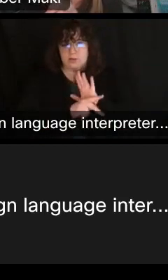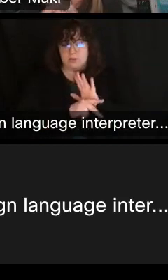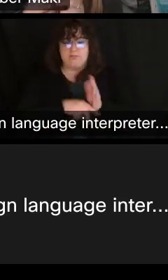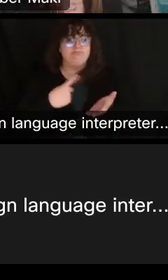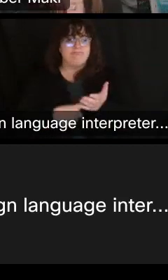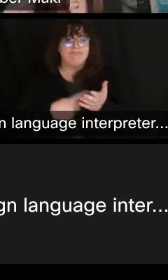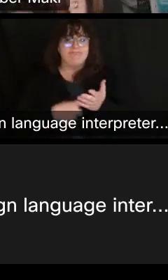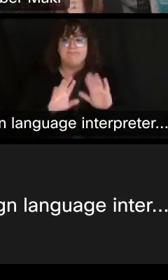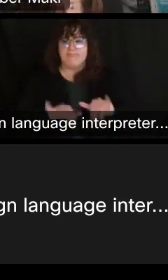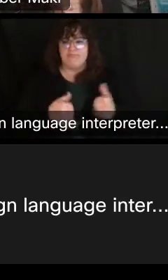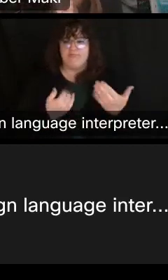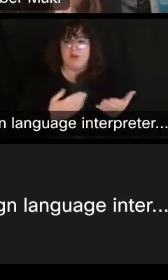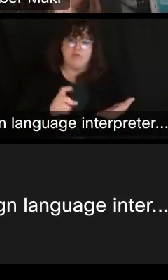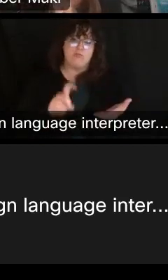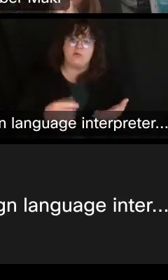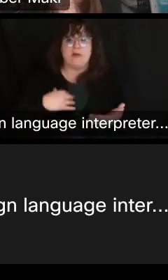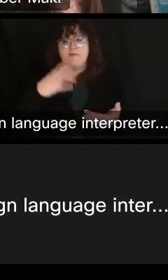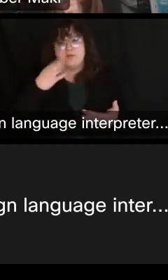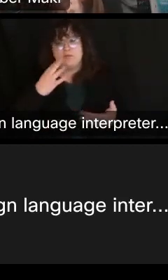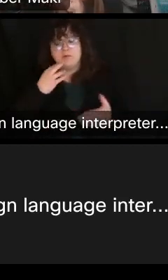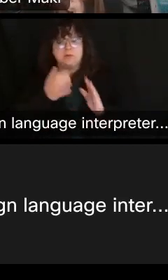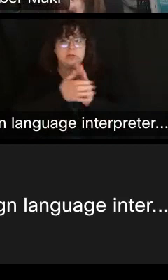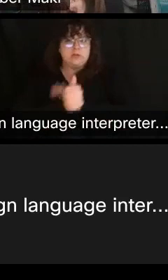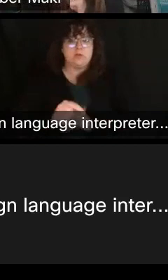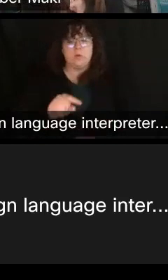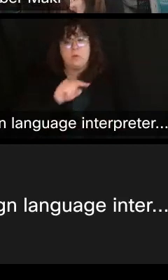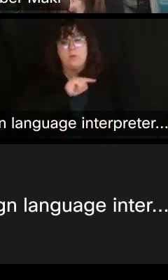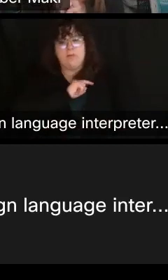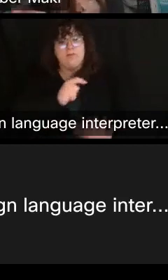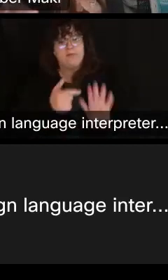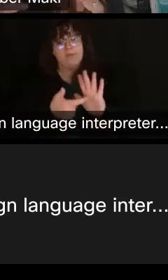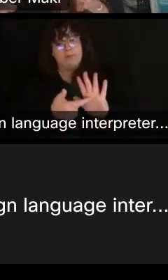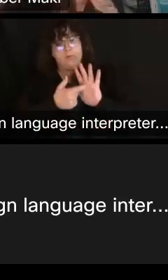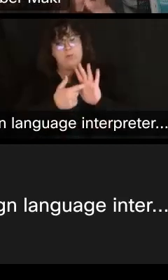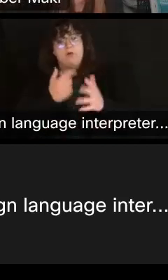have the experience, skills and qualifications necessary to meet the person's individually